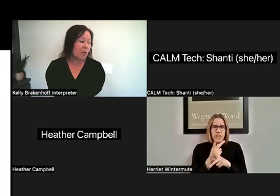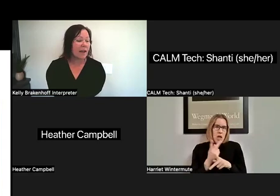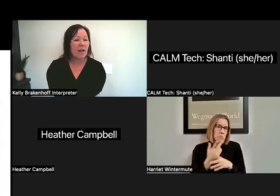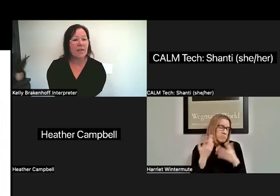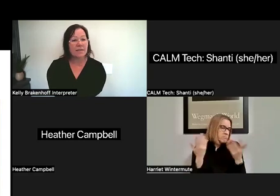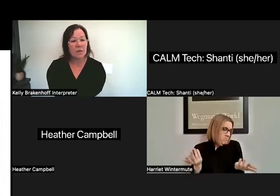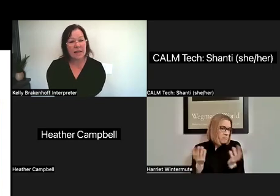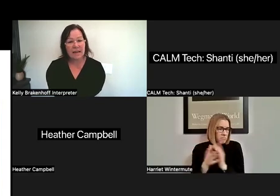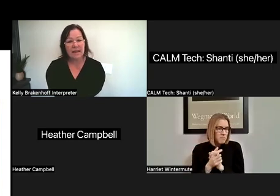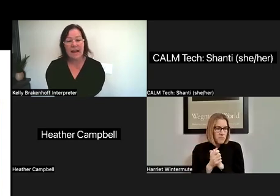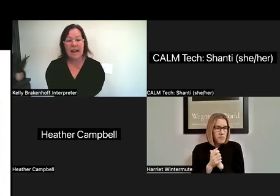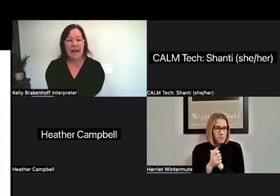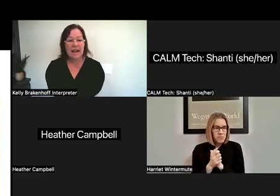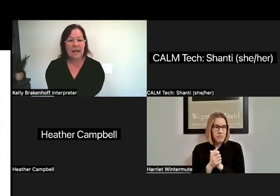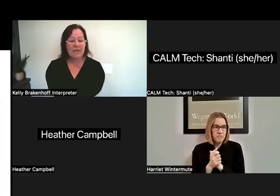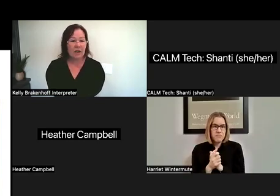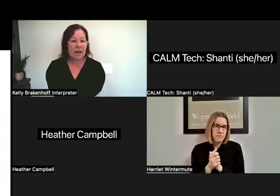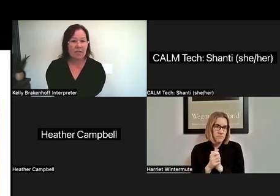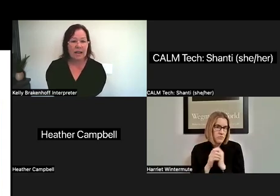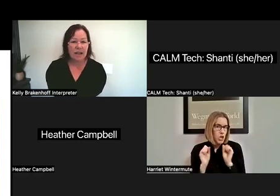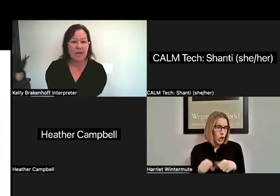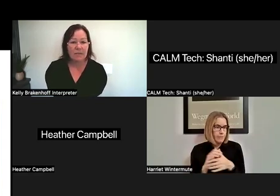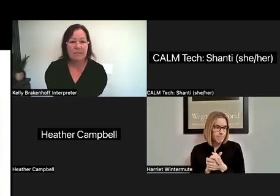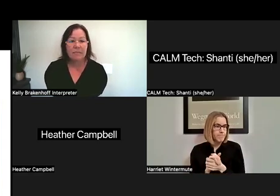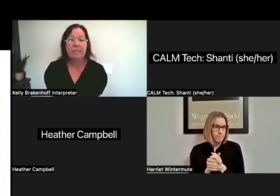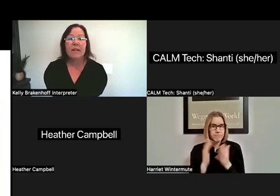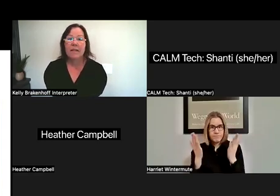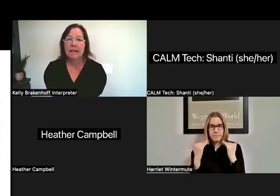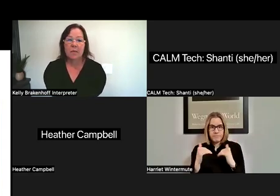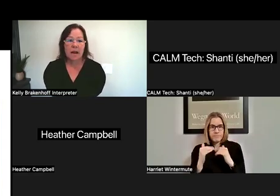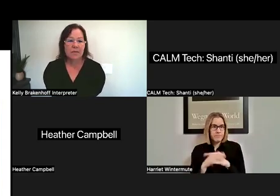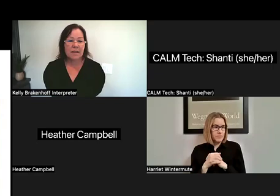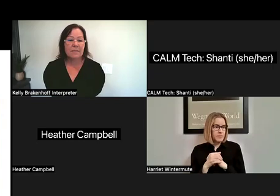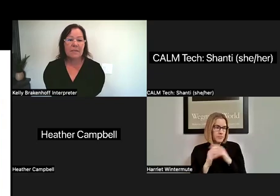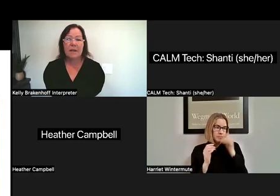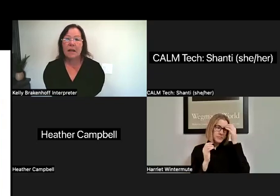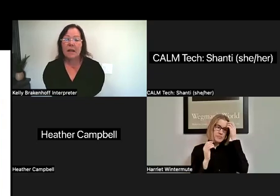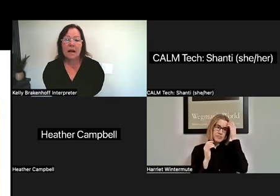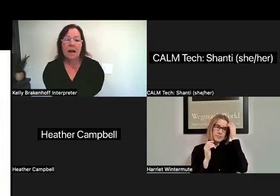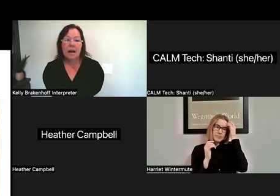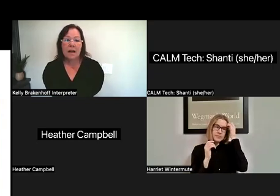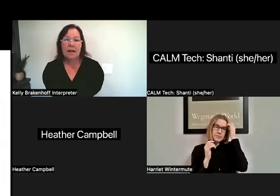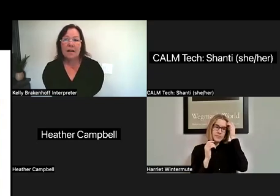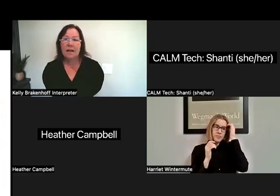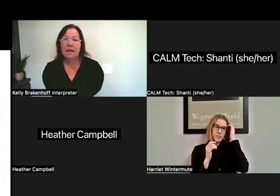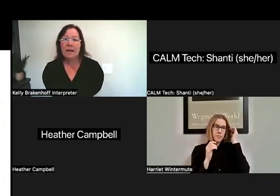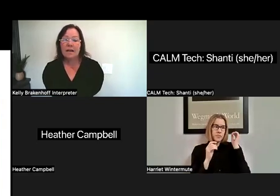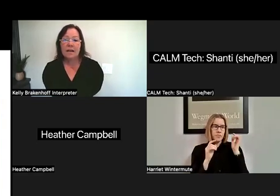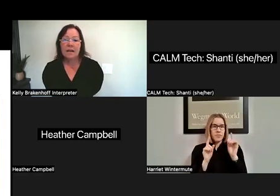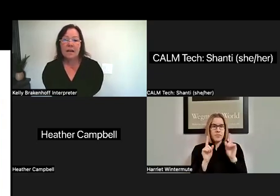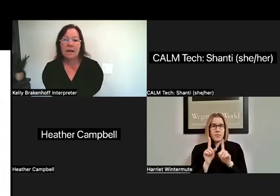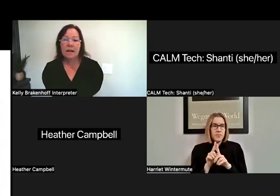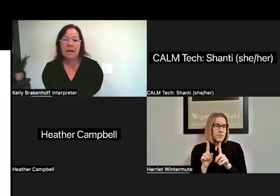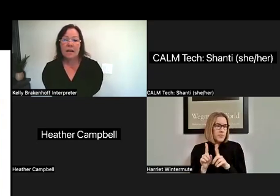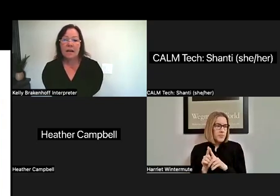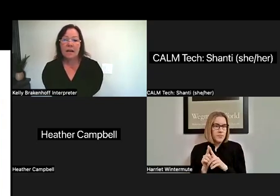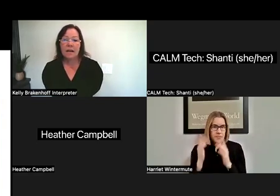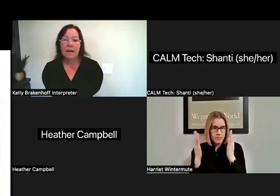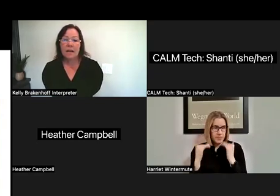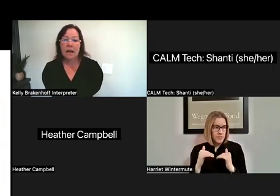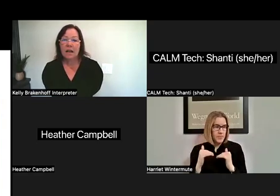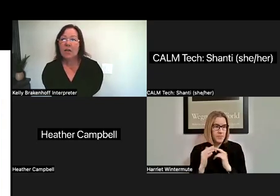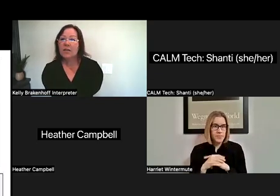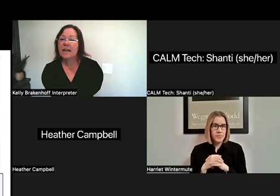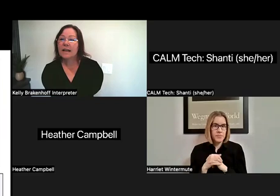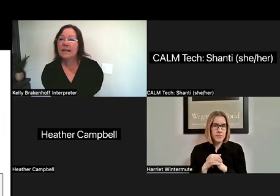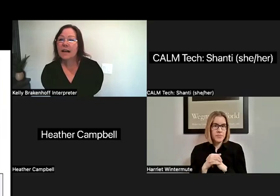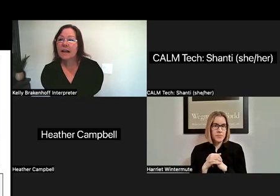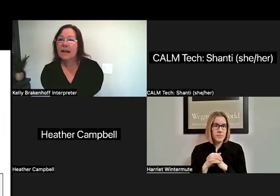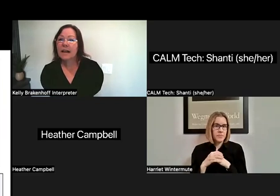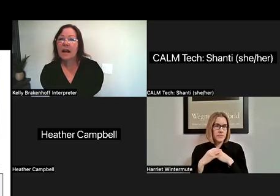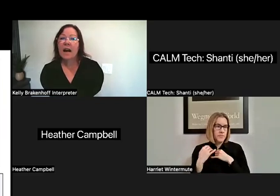working on this weekend figure it out together. That's one option. Can you go to the next slide?